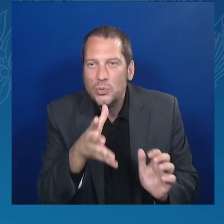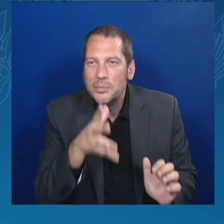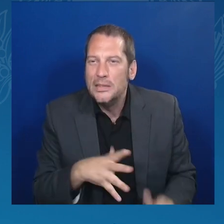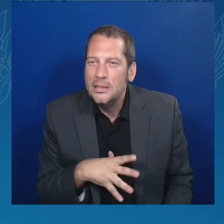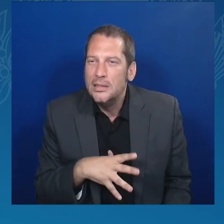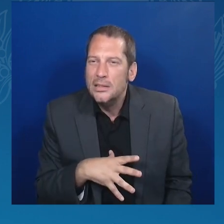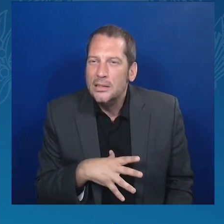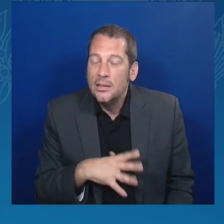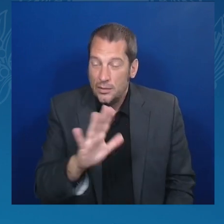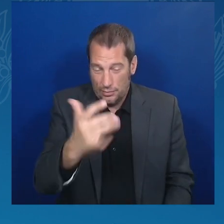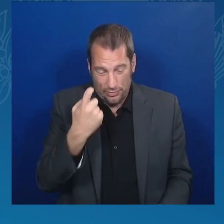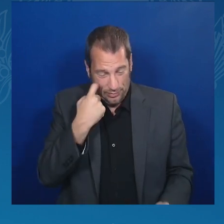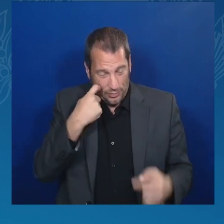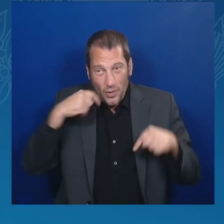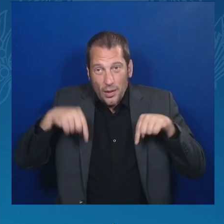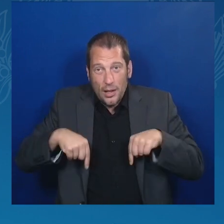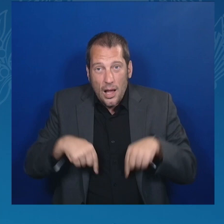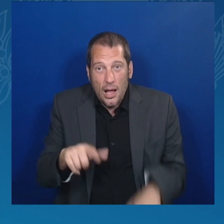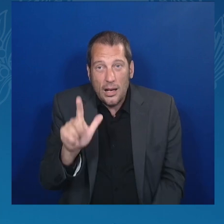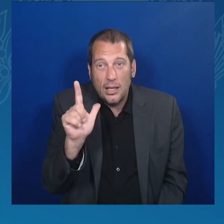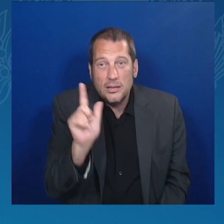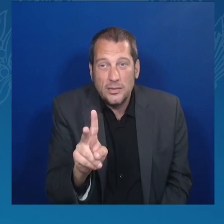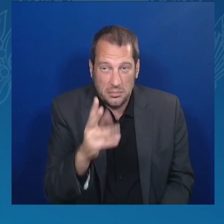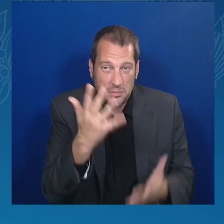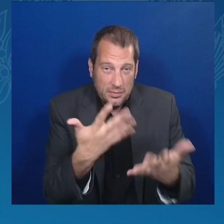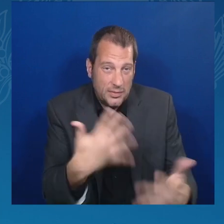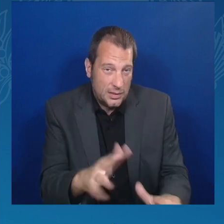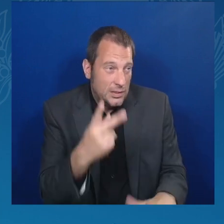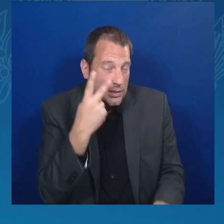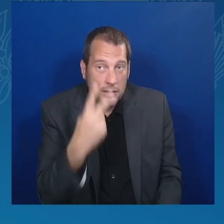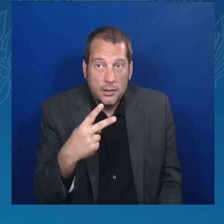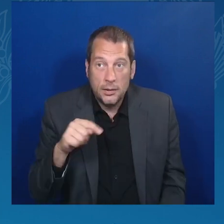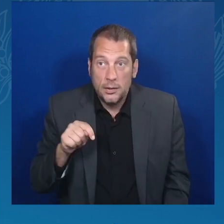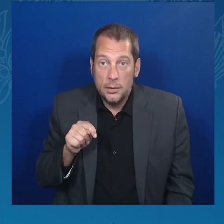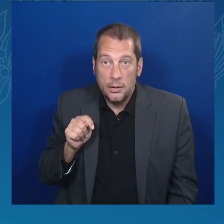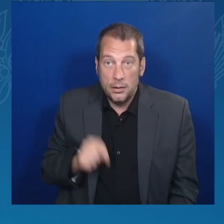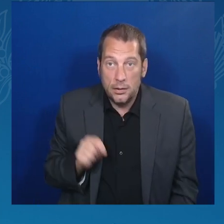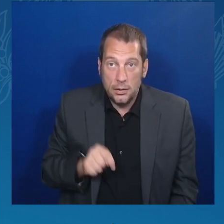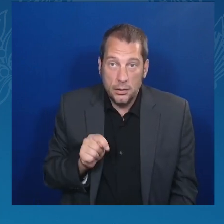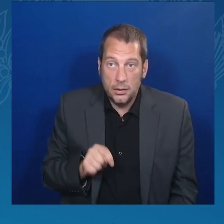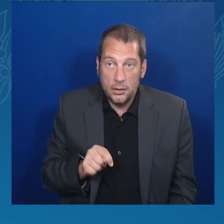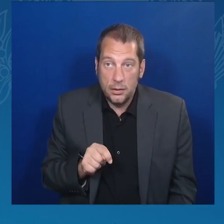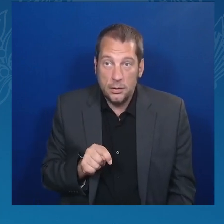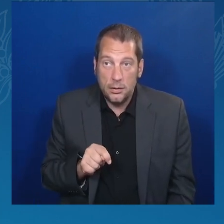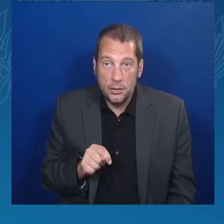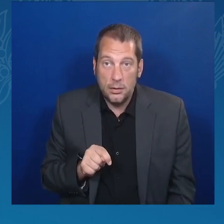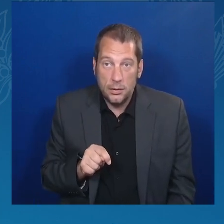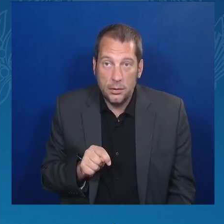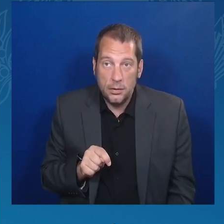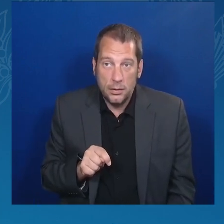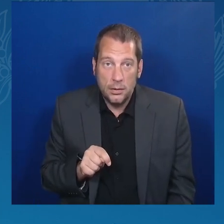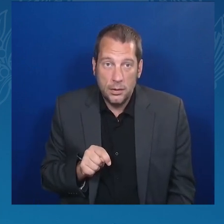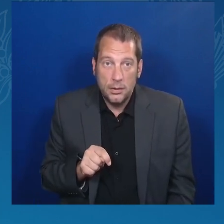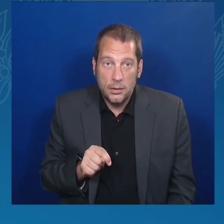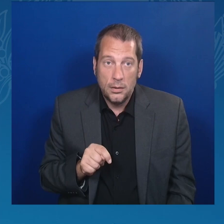it was 104 degrees. You know what I'm saying. But on a day that was 104 degrees